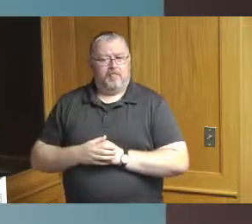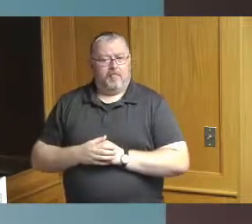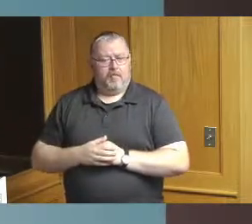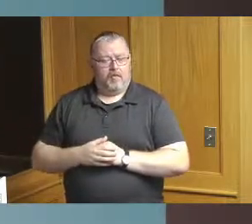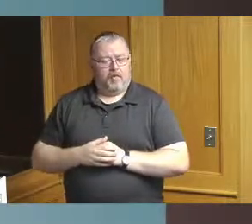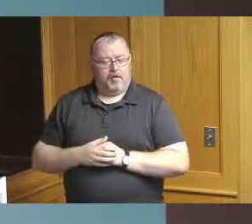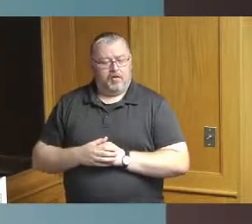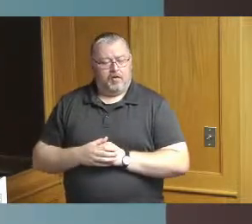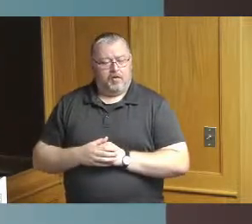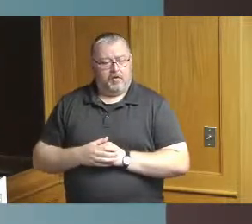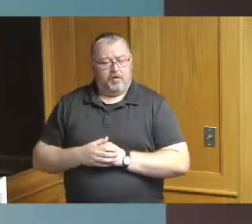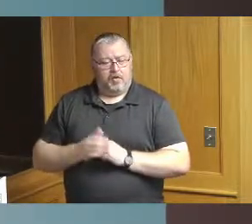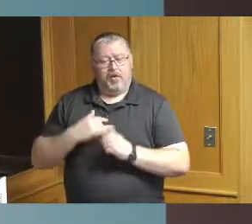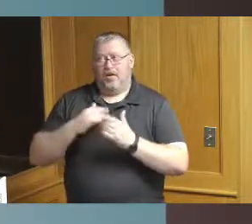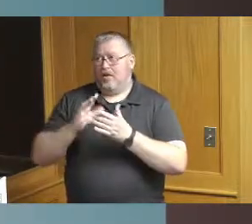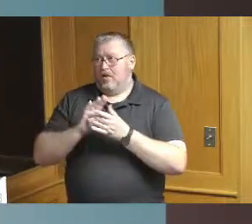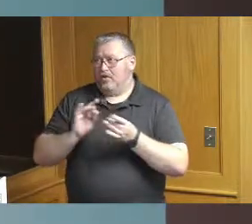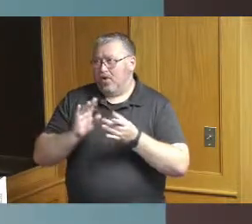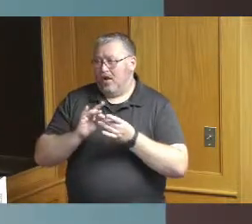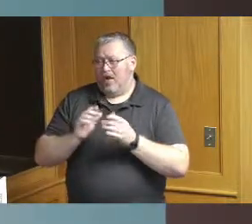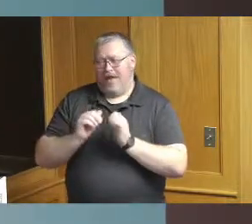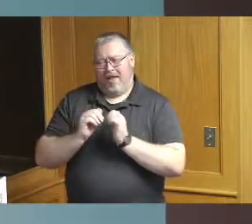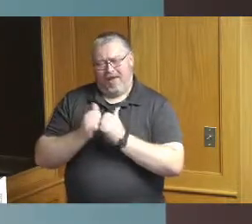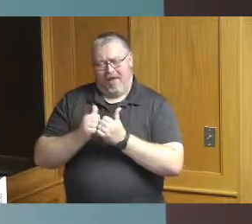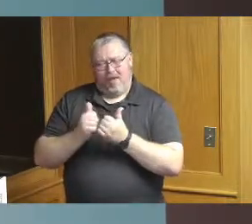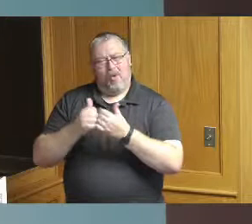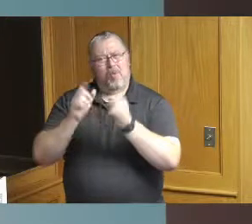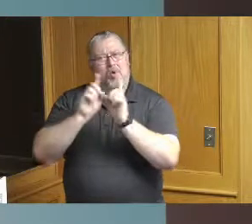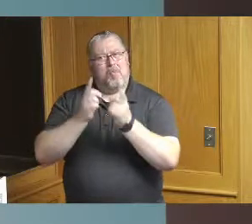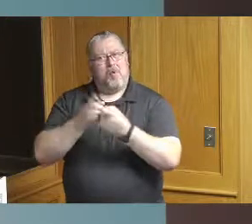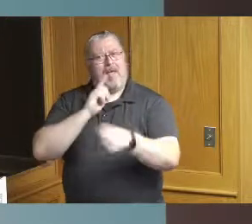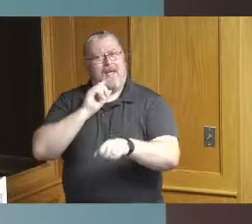then i talked about you know how do the departments actually deliver all these services